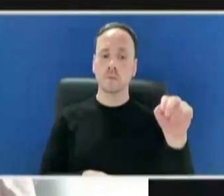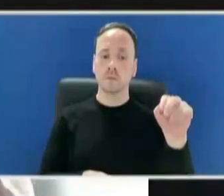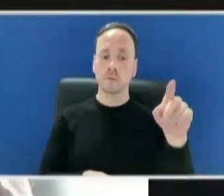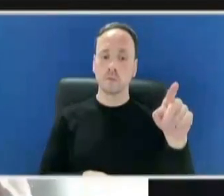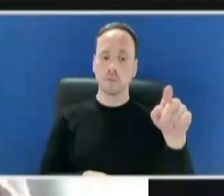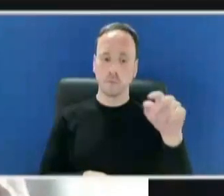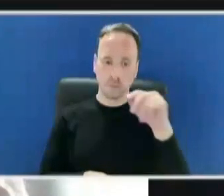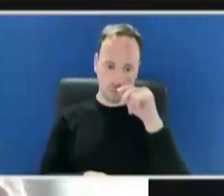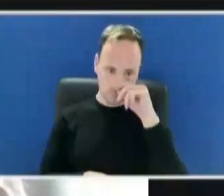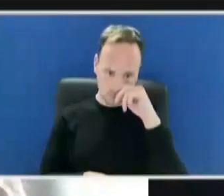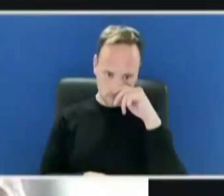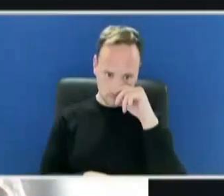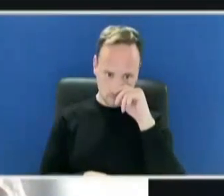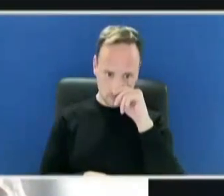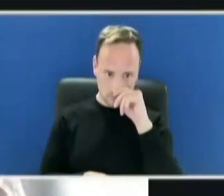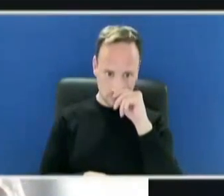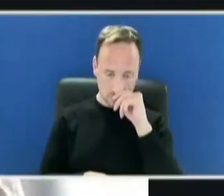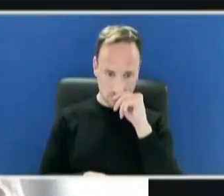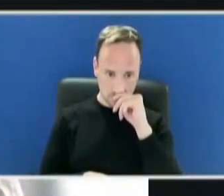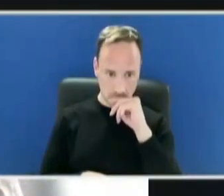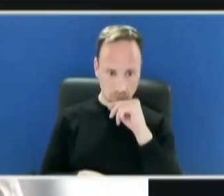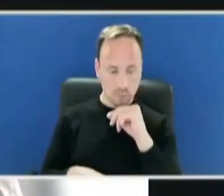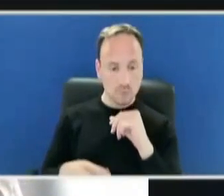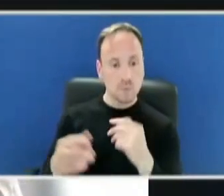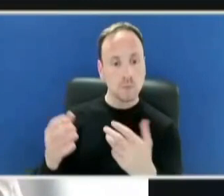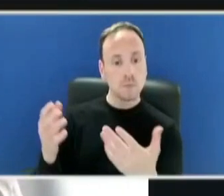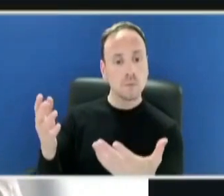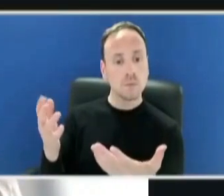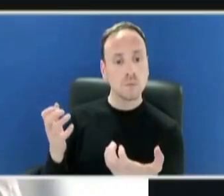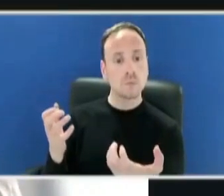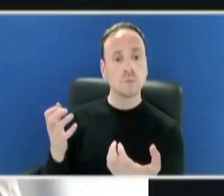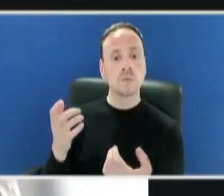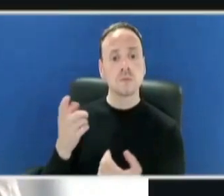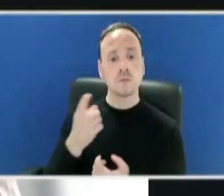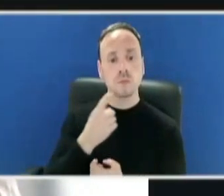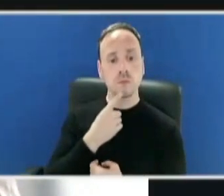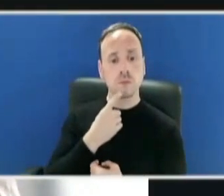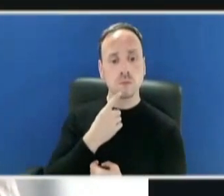No, I just wanna take the time, take the time to say um To